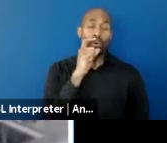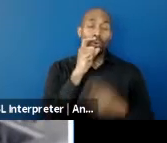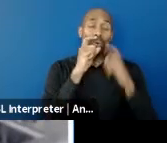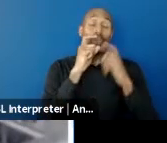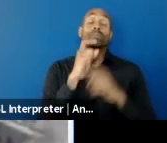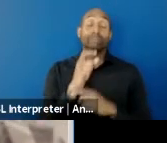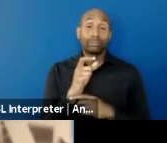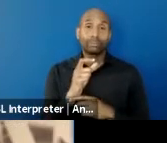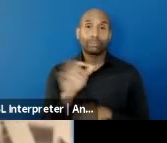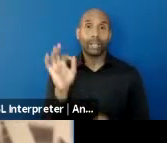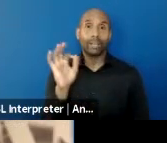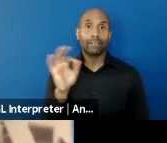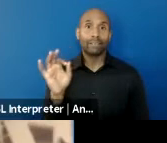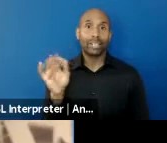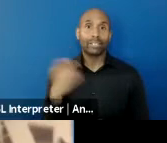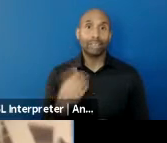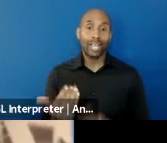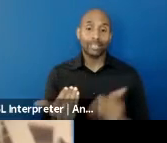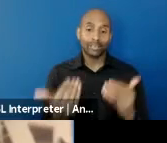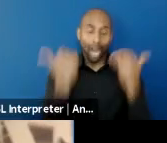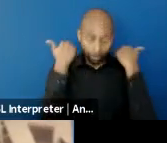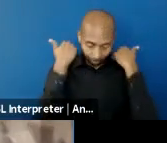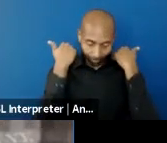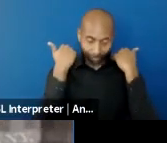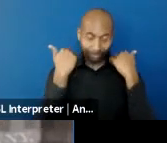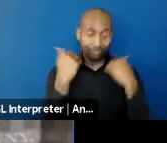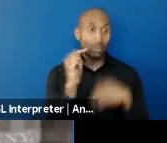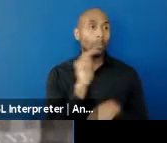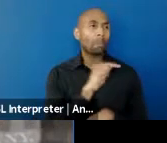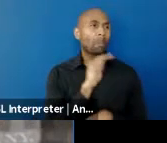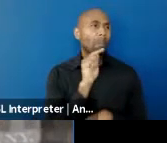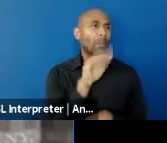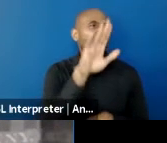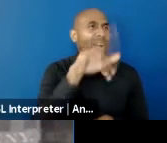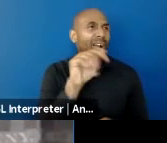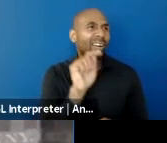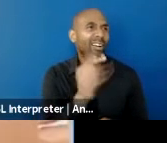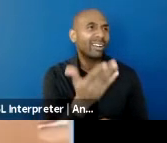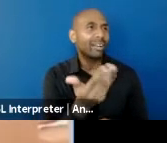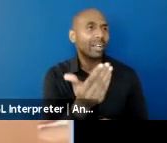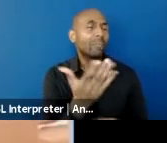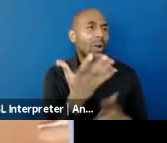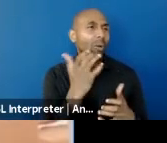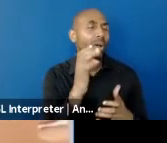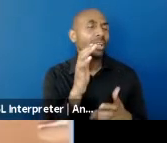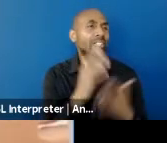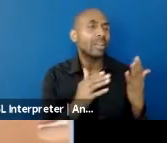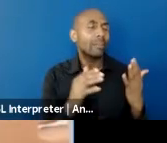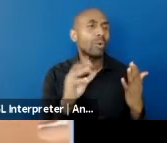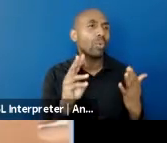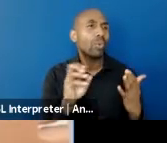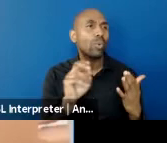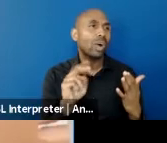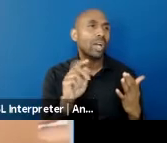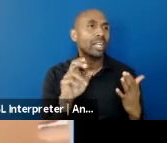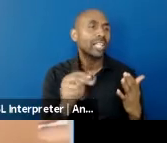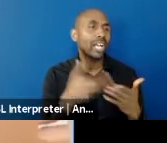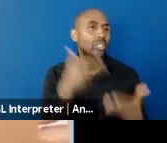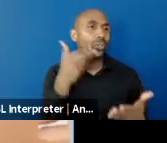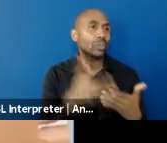Give me some of that Wonton soup and more sweet potato pie.